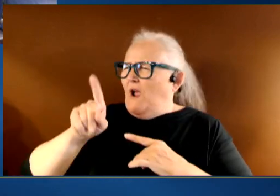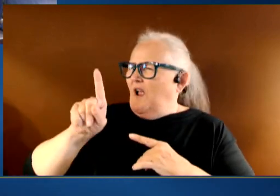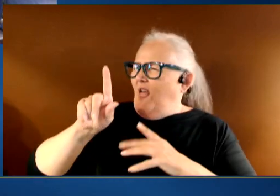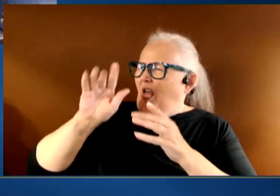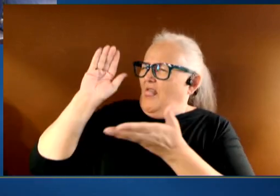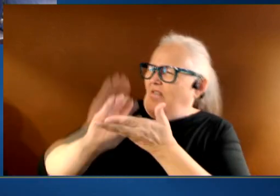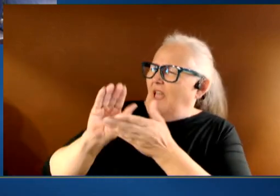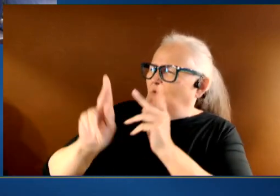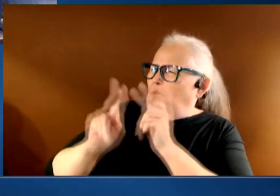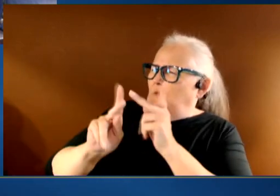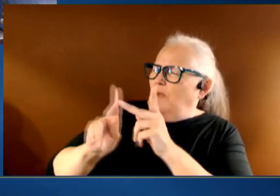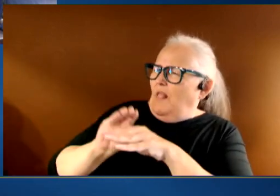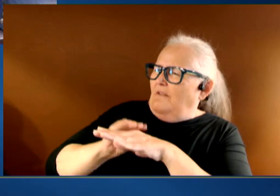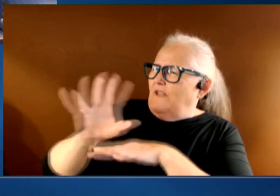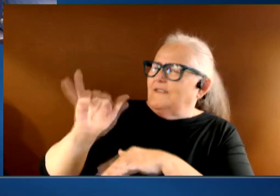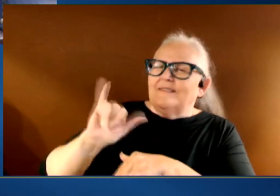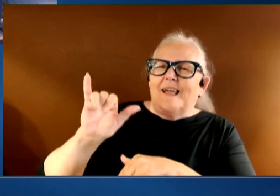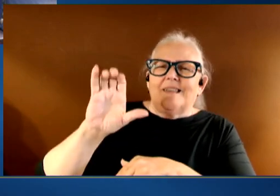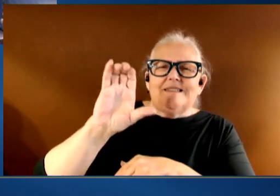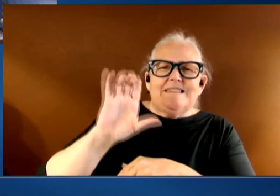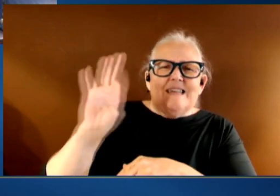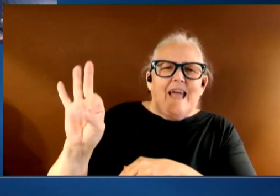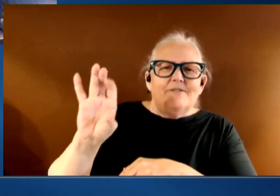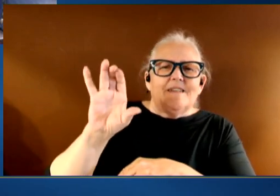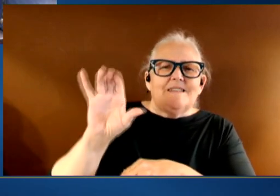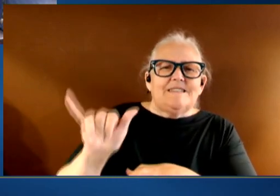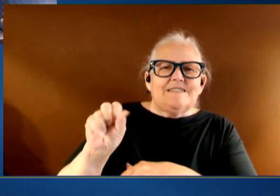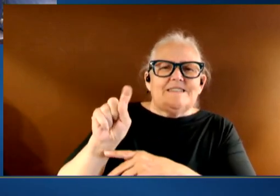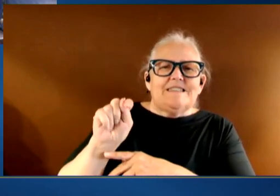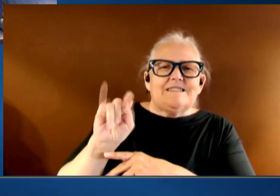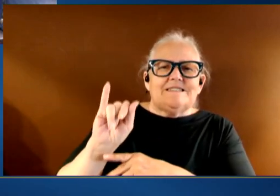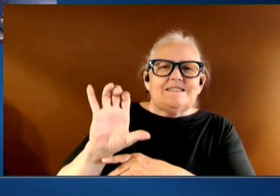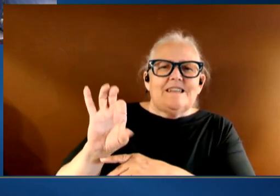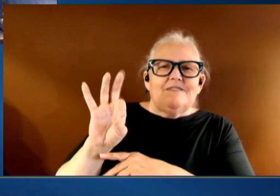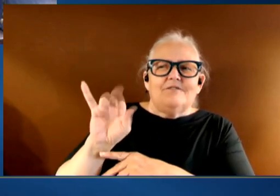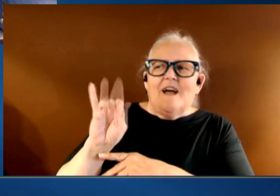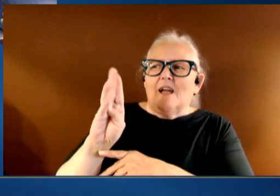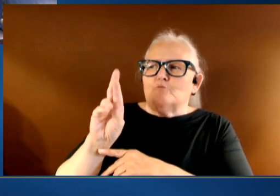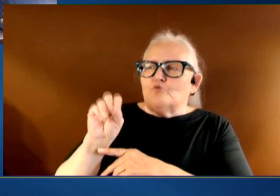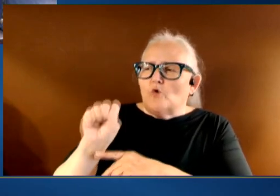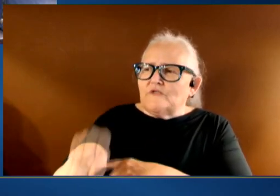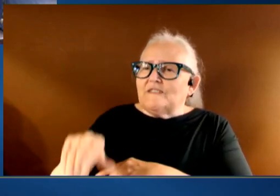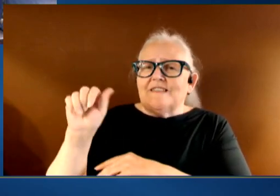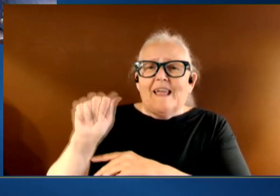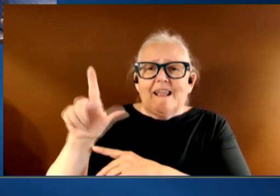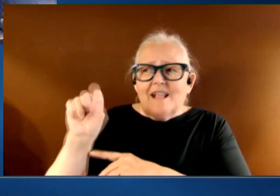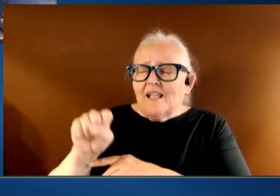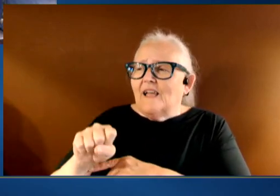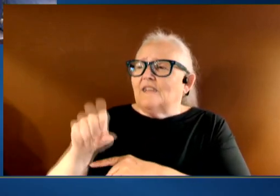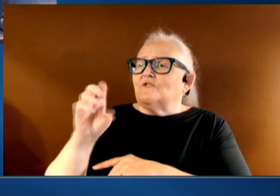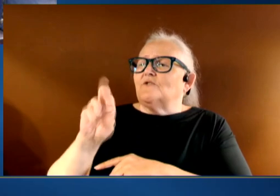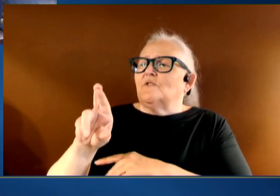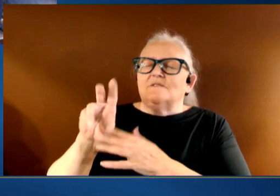as cystic fibrosis, amyotrophic lateral sclerosis, and hemophilia. The discrepancy in funding was